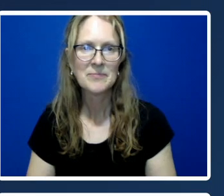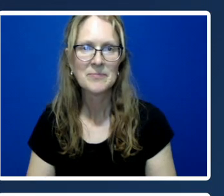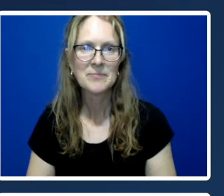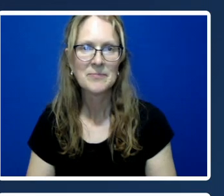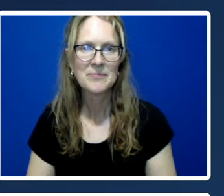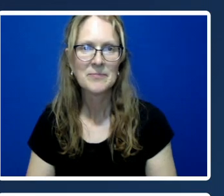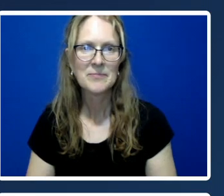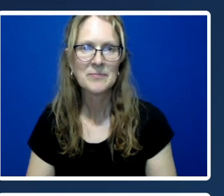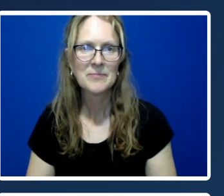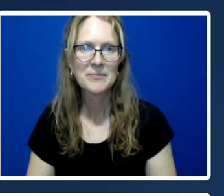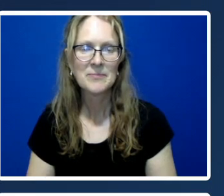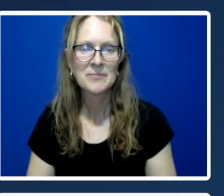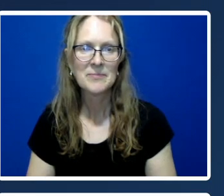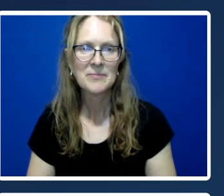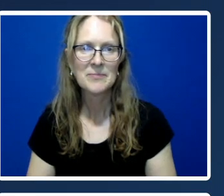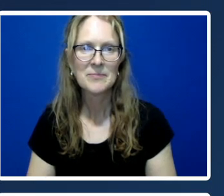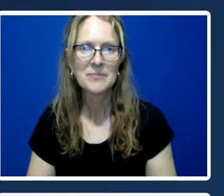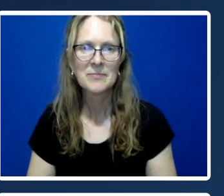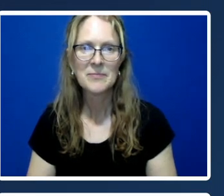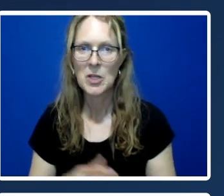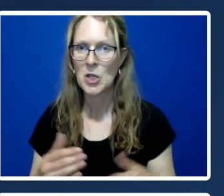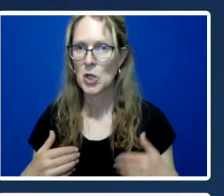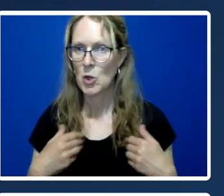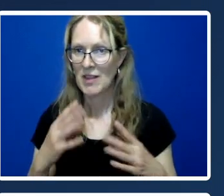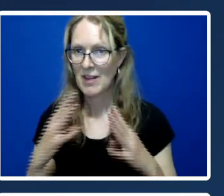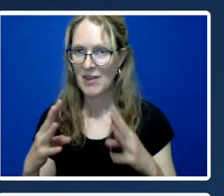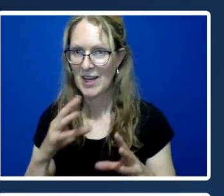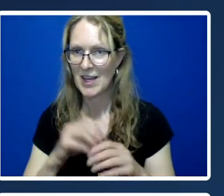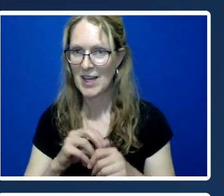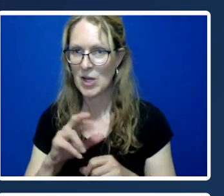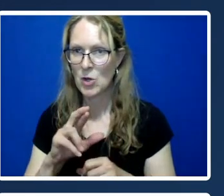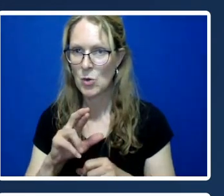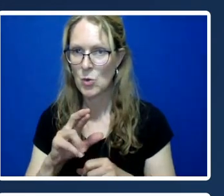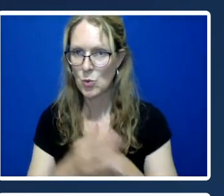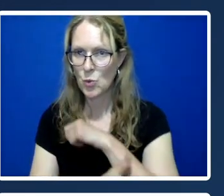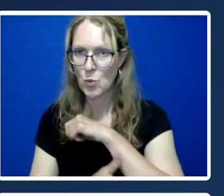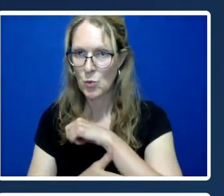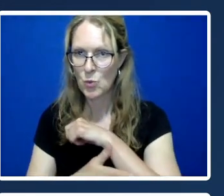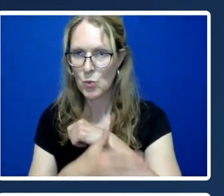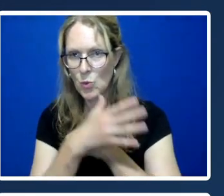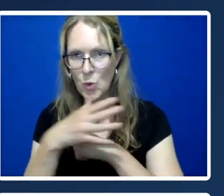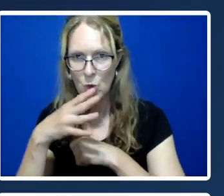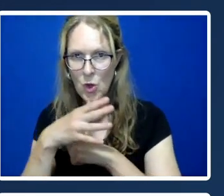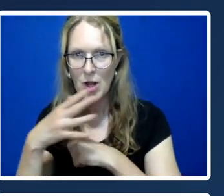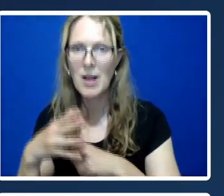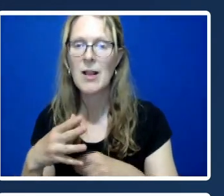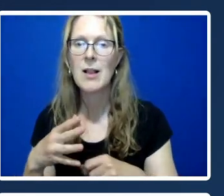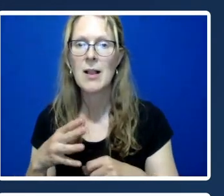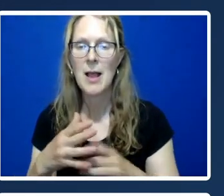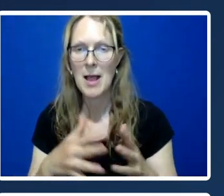The Youth Innovation in Rural America program is designed to get students motivated, interested,